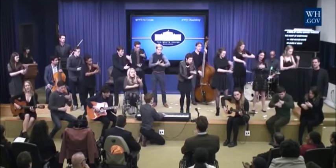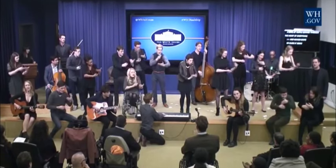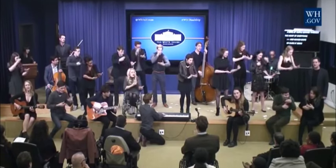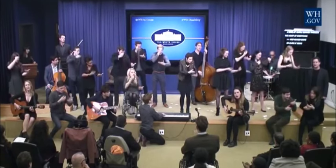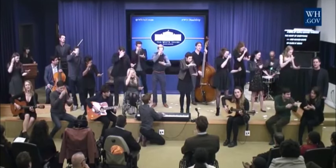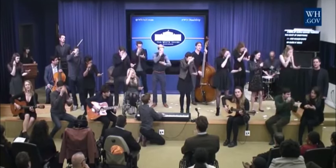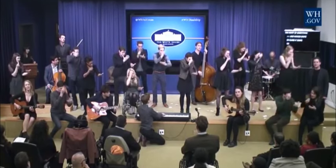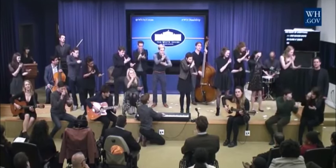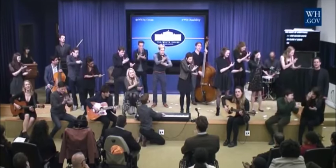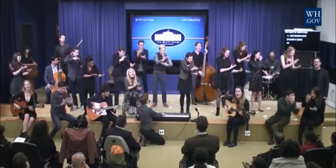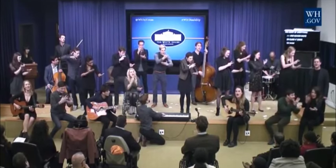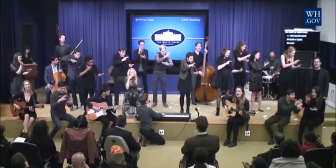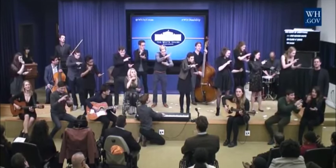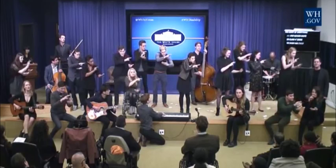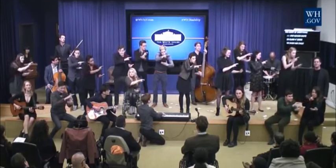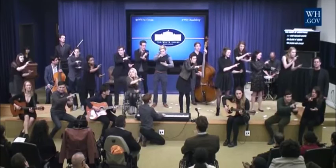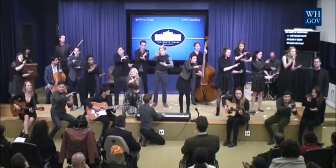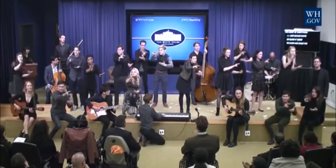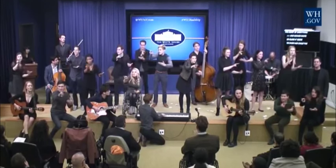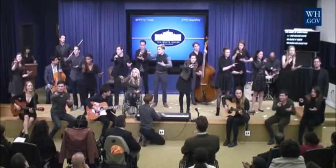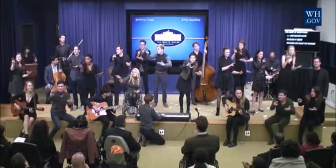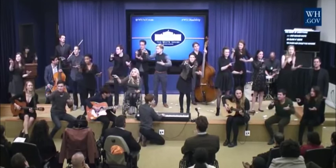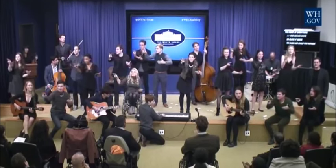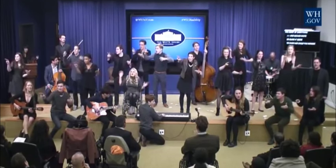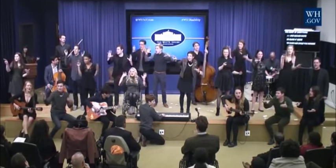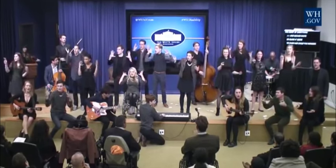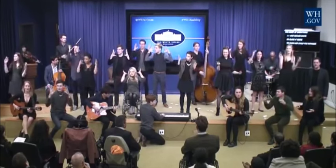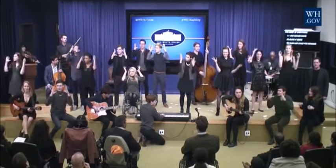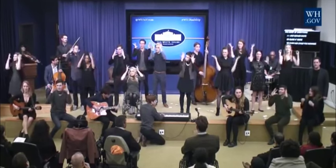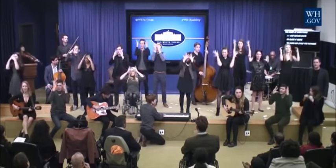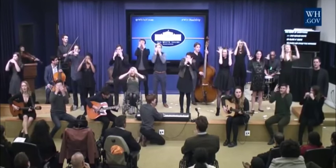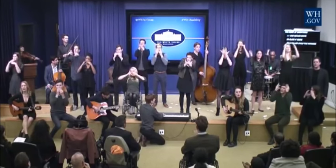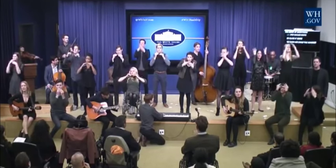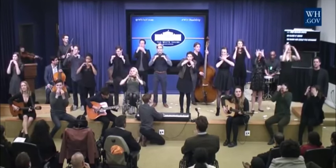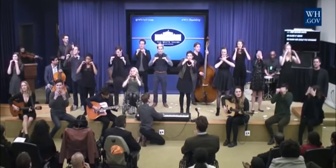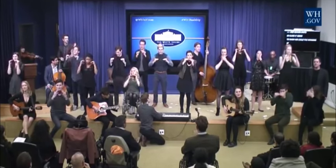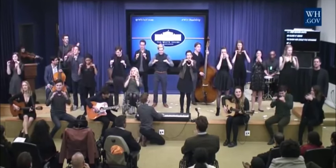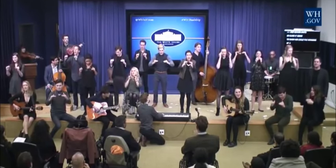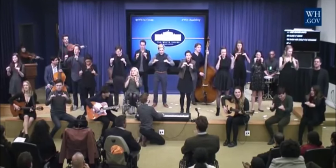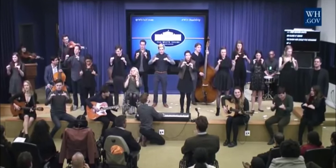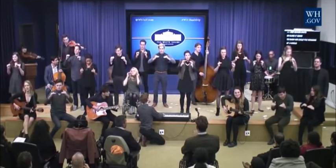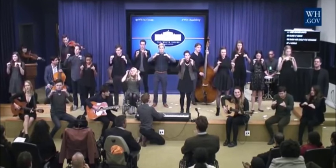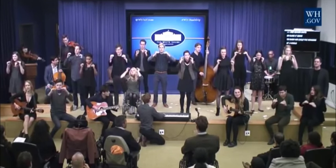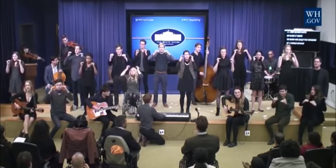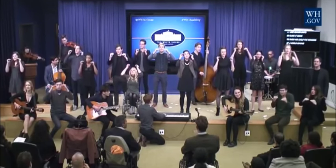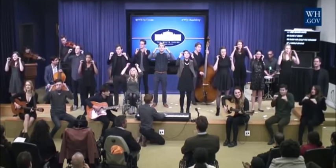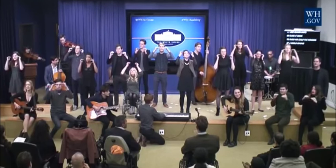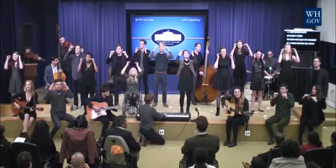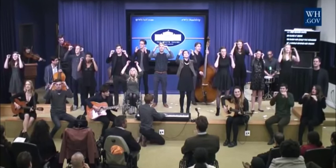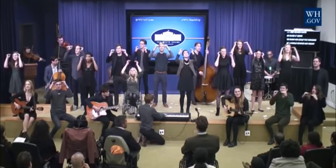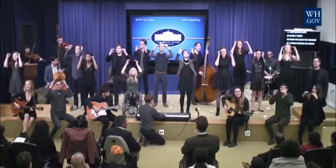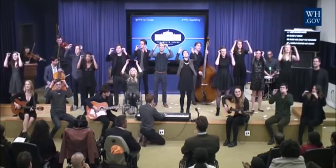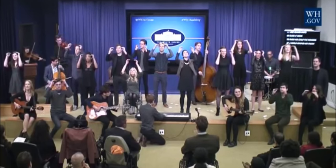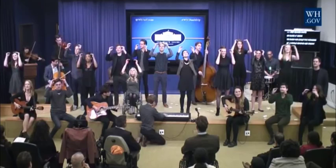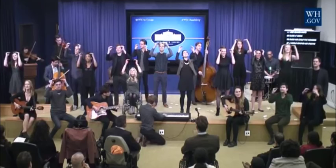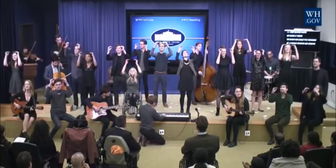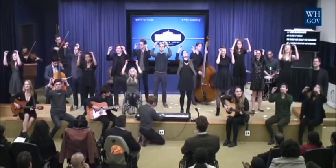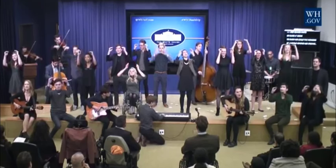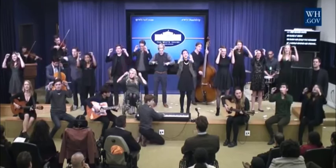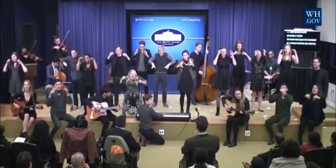To show her child the wonders Of a world beyond her dreams